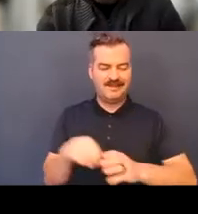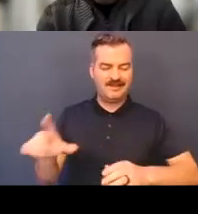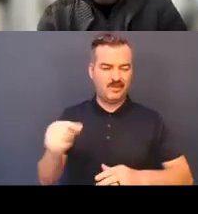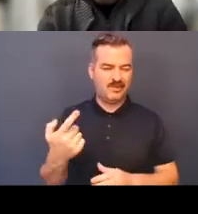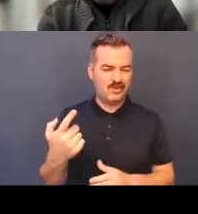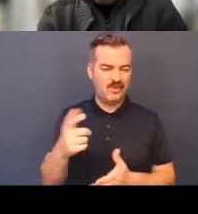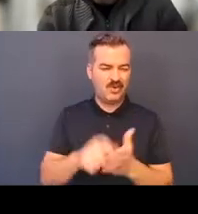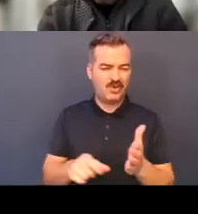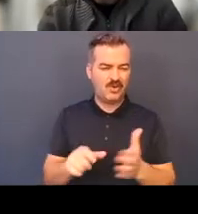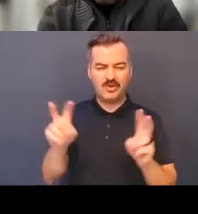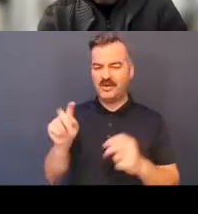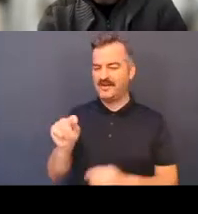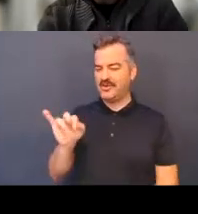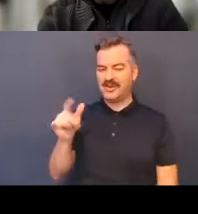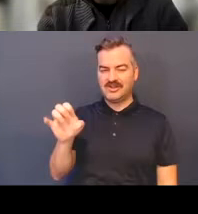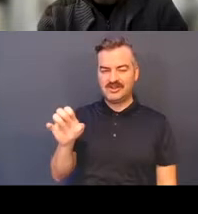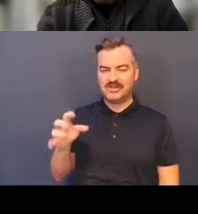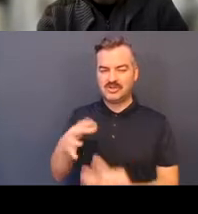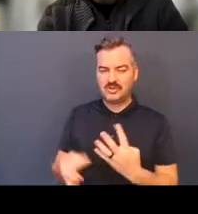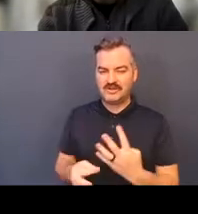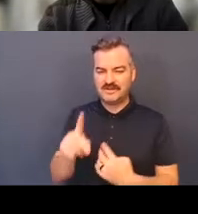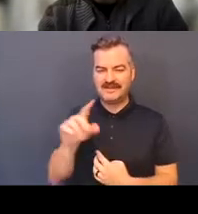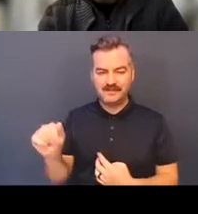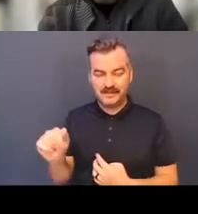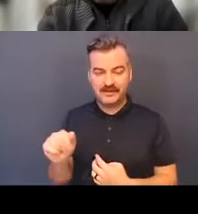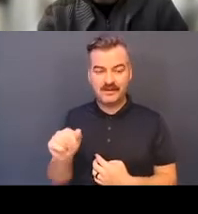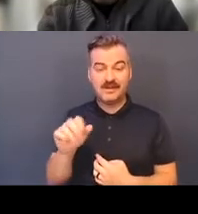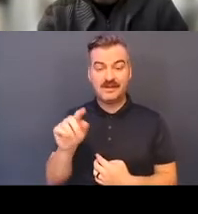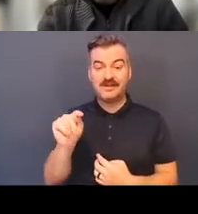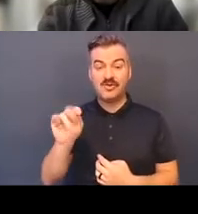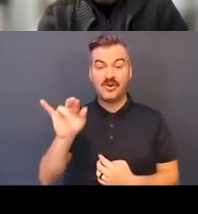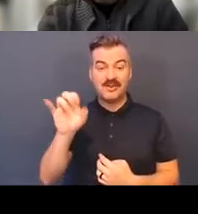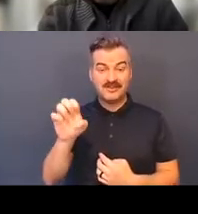triage choices, disability, triage and the 15:33:21 equity and equity amidst a global